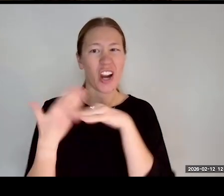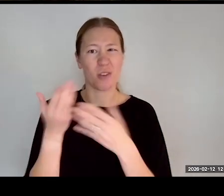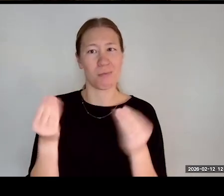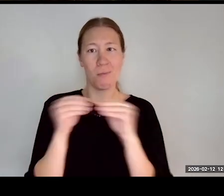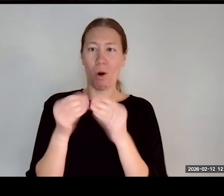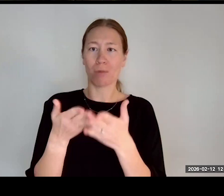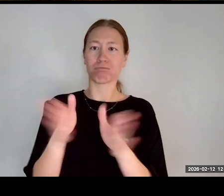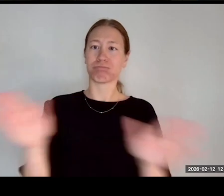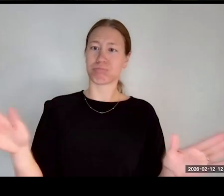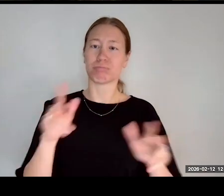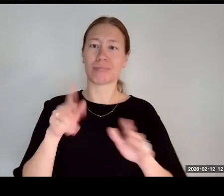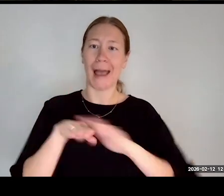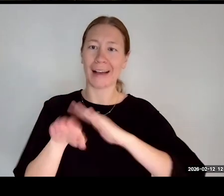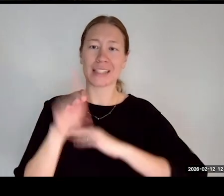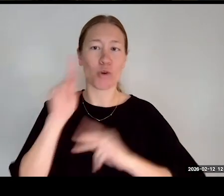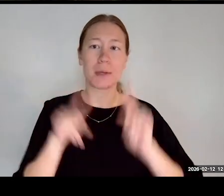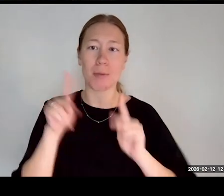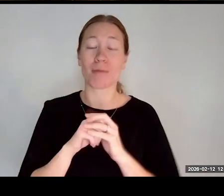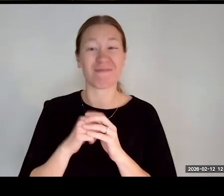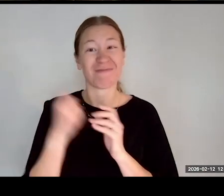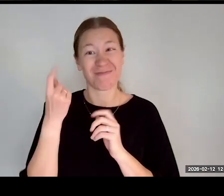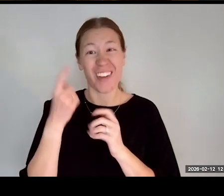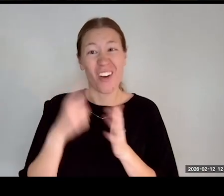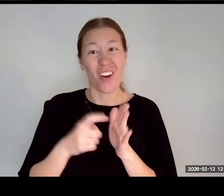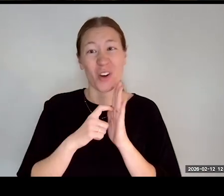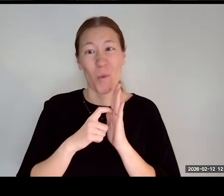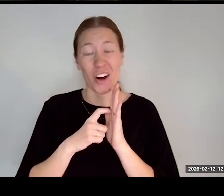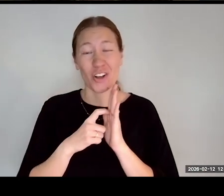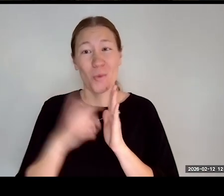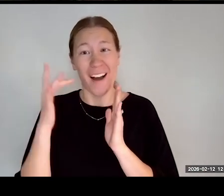It's also the law, so we do have compliance obligations that we need to fulfill,